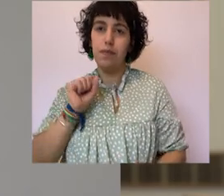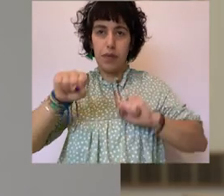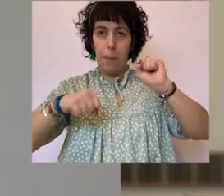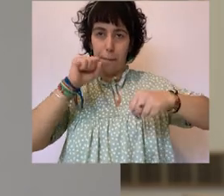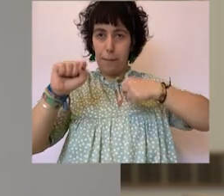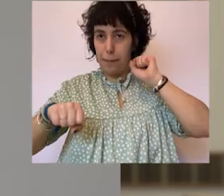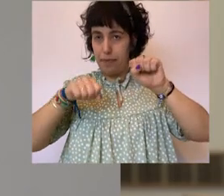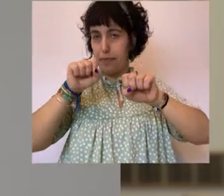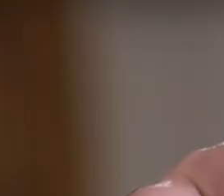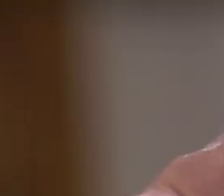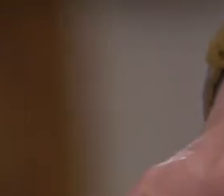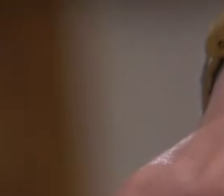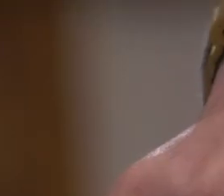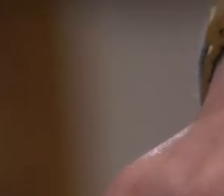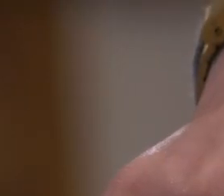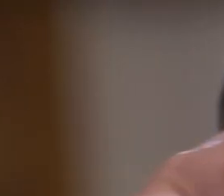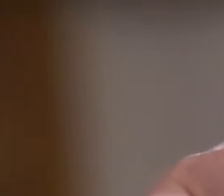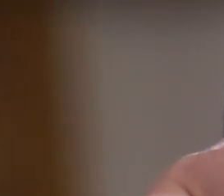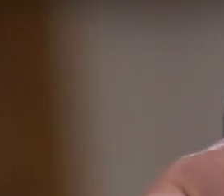Alberto knows, I changed my bike 2-3 times,